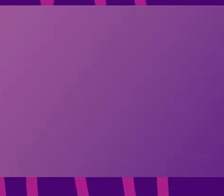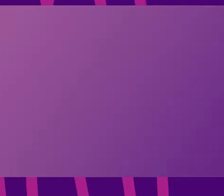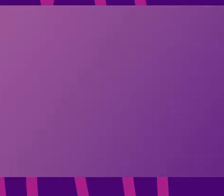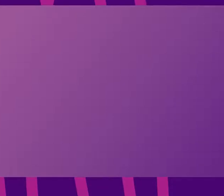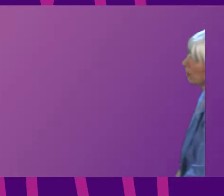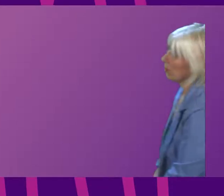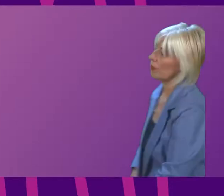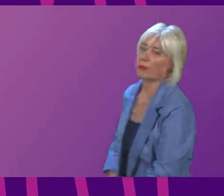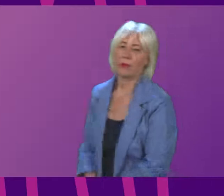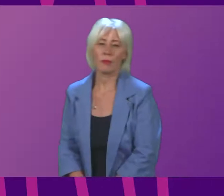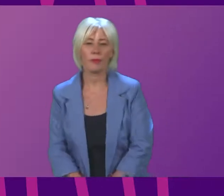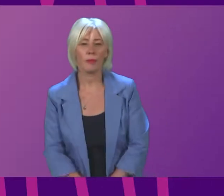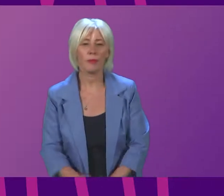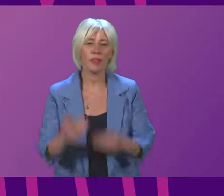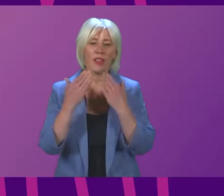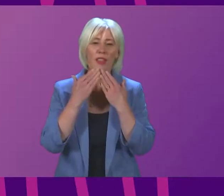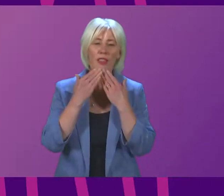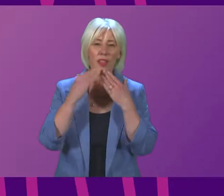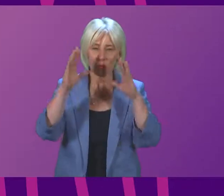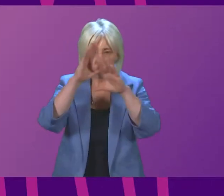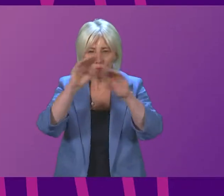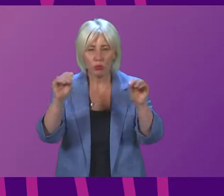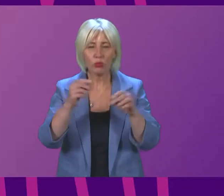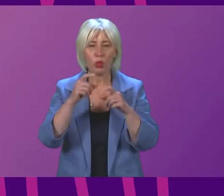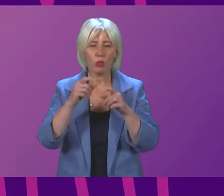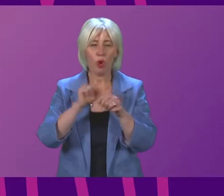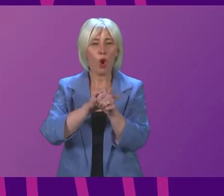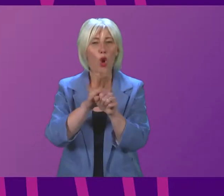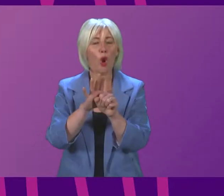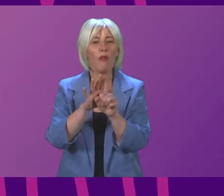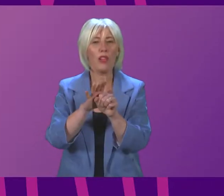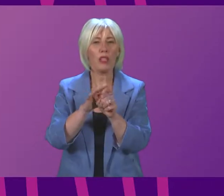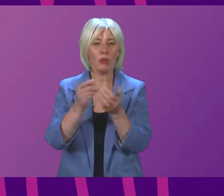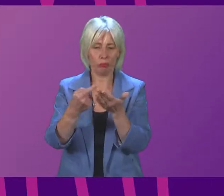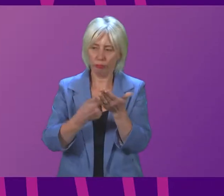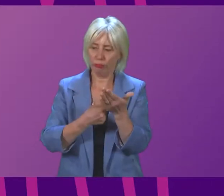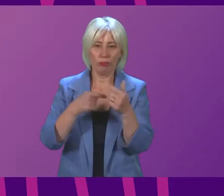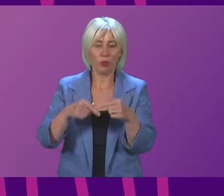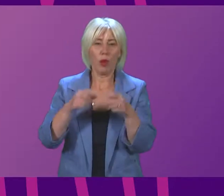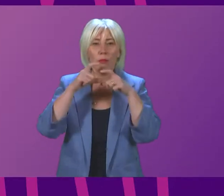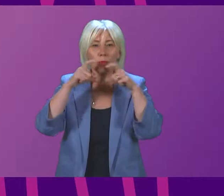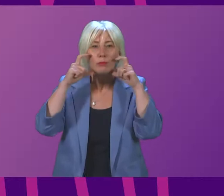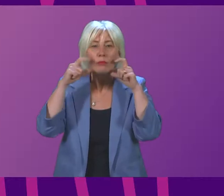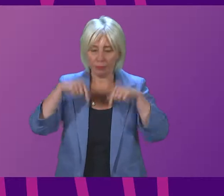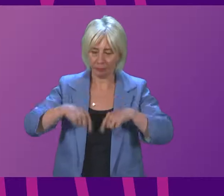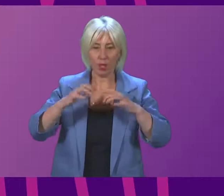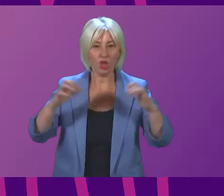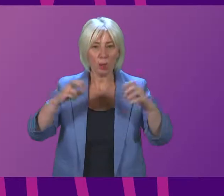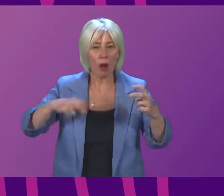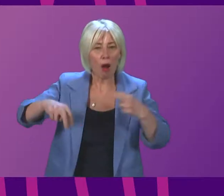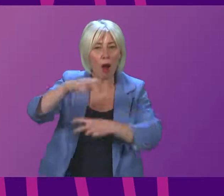I remind members of the Covid-related measures that are in place. Face coverings should be worn when moving around the chamber and across the Holyrood campus.